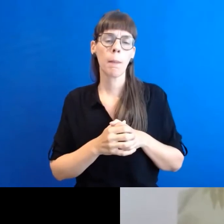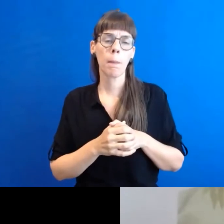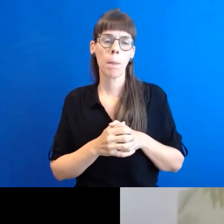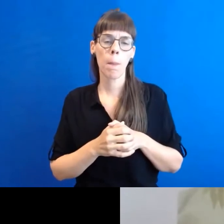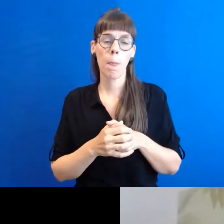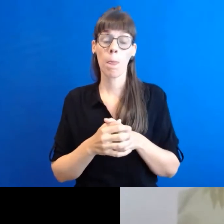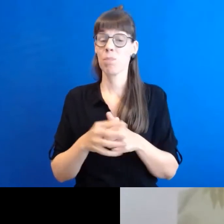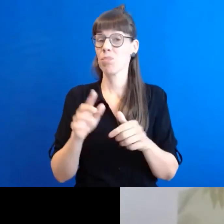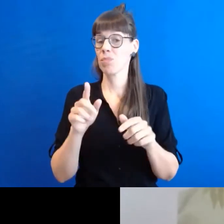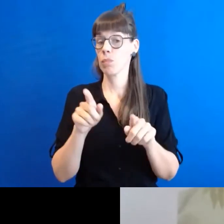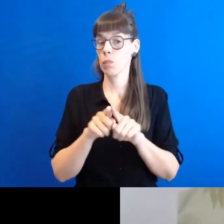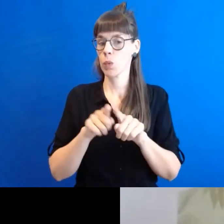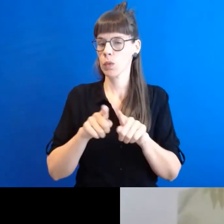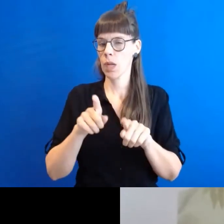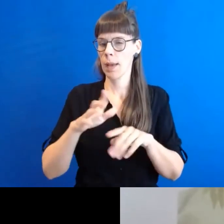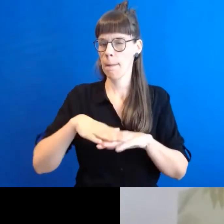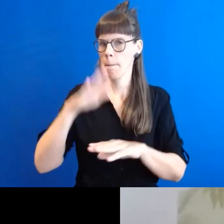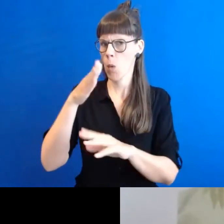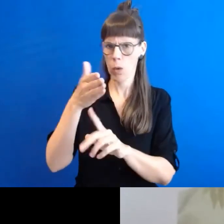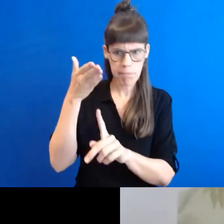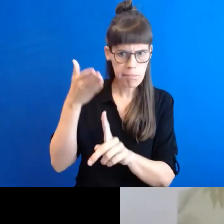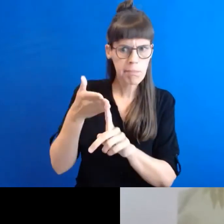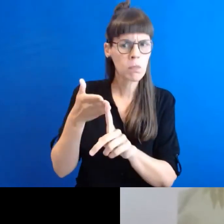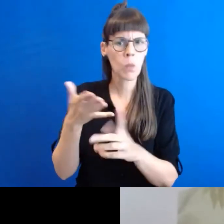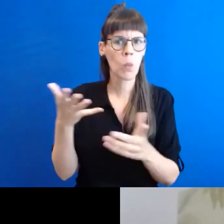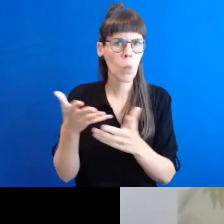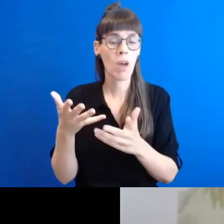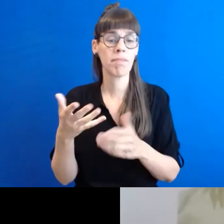cash assistance, food distribution during lockdown